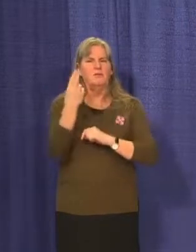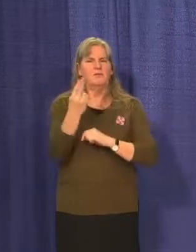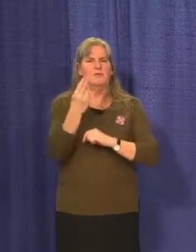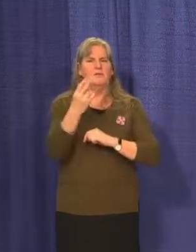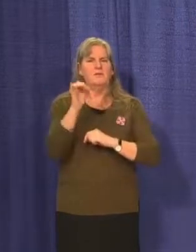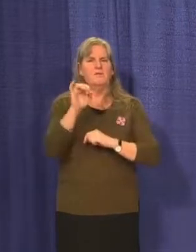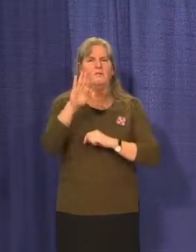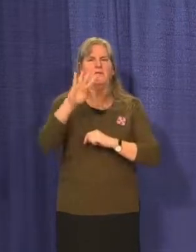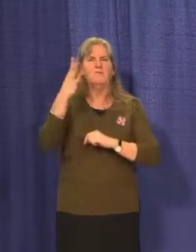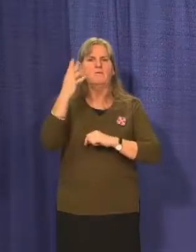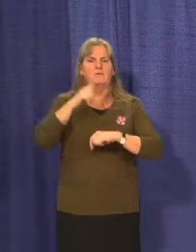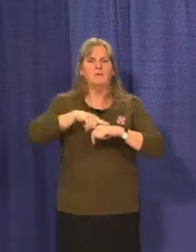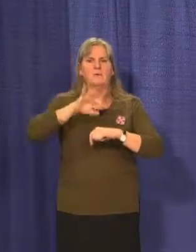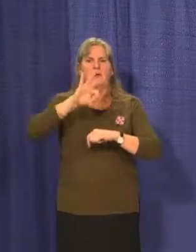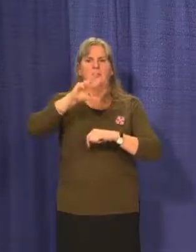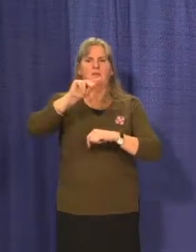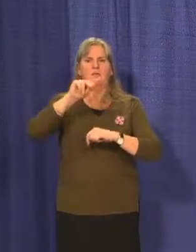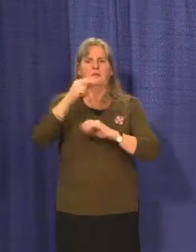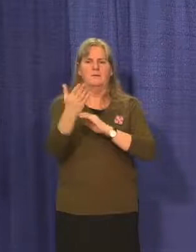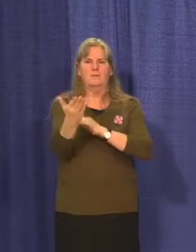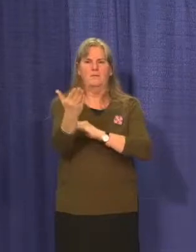Thursday February 4th, at 9:30 AM.